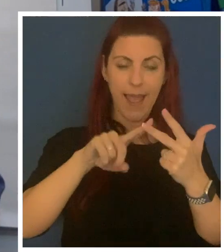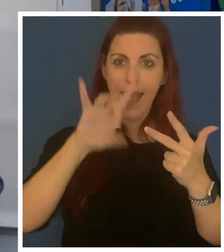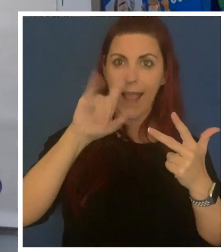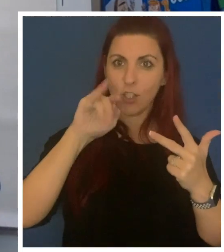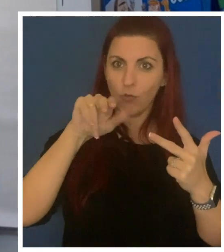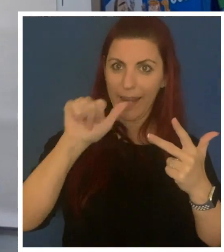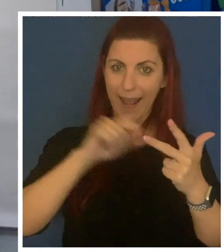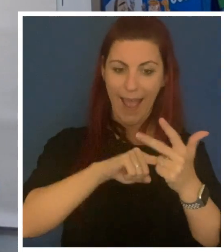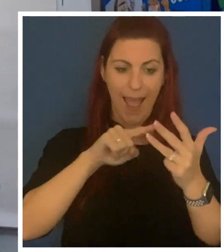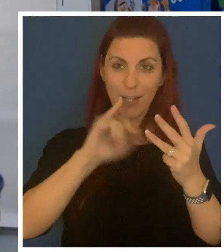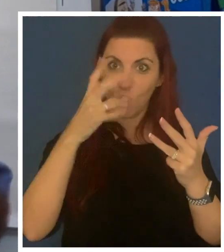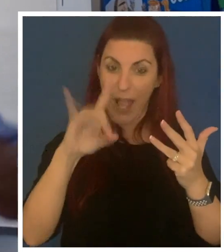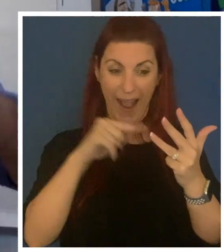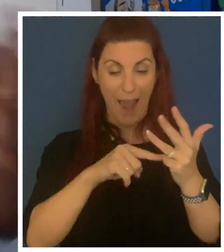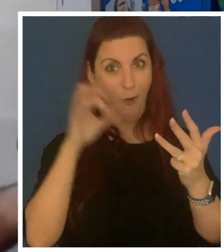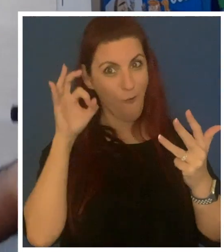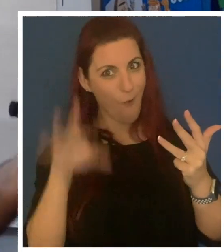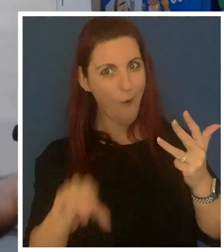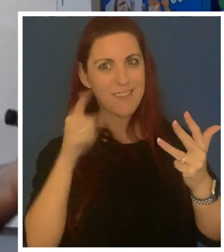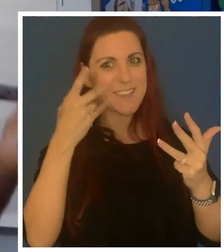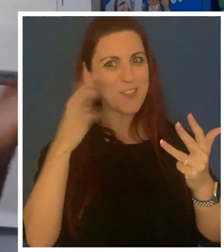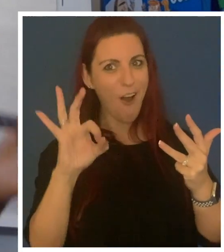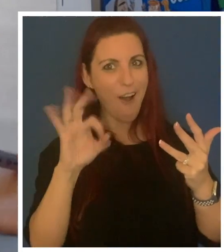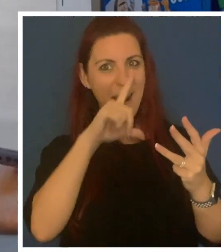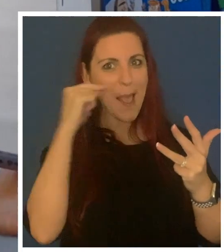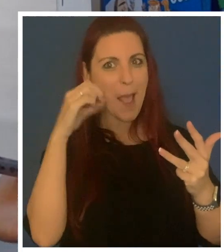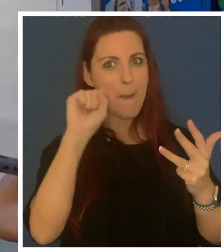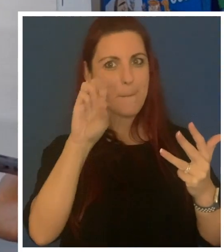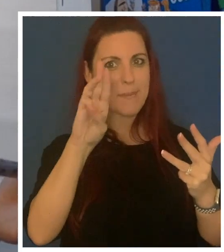there ' their dog Sparkie, who's the cleverest canine in Ireland.